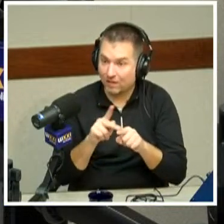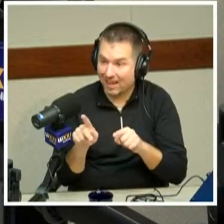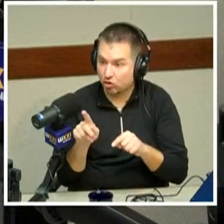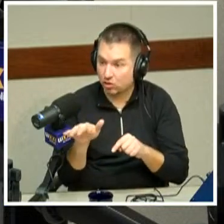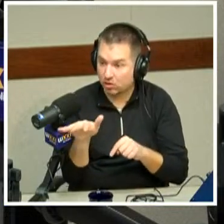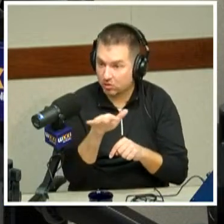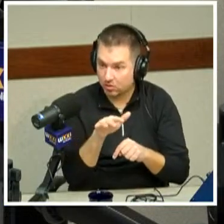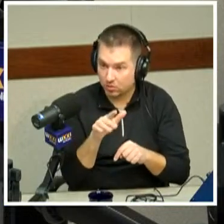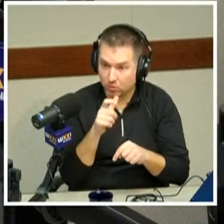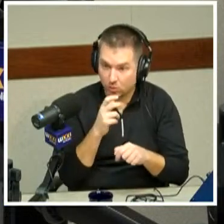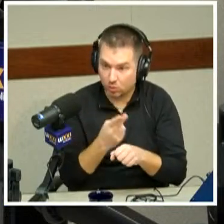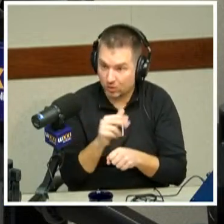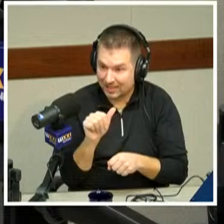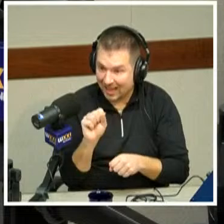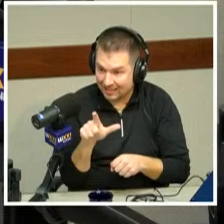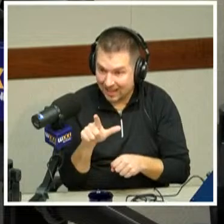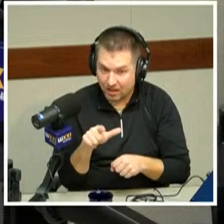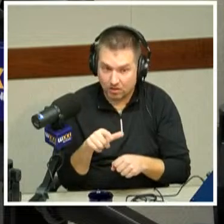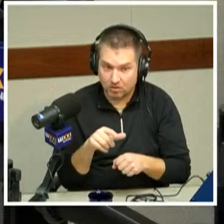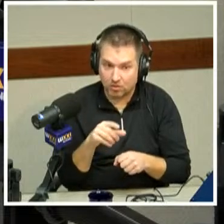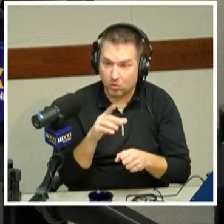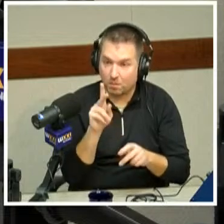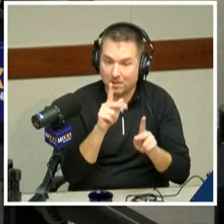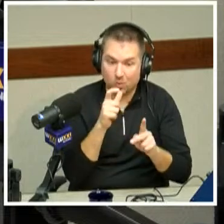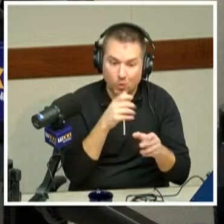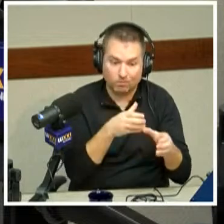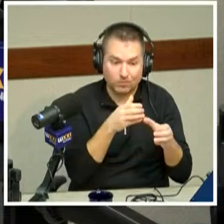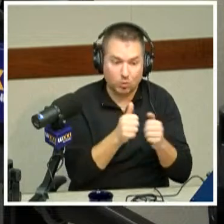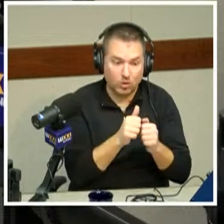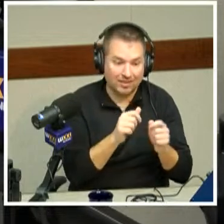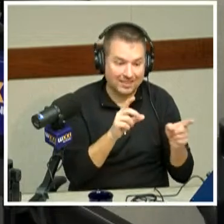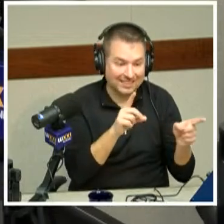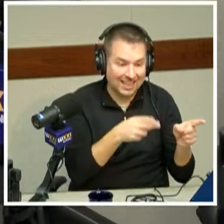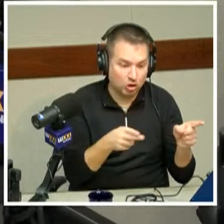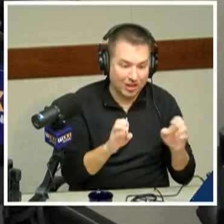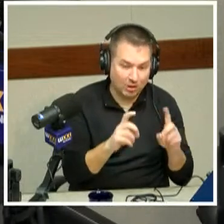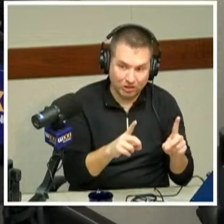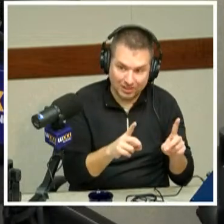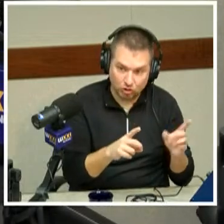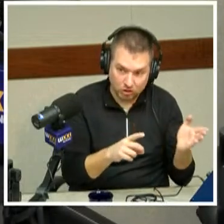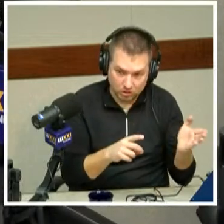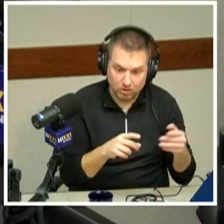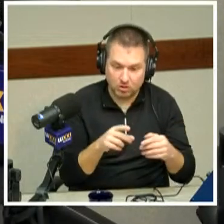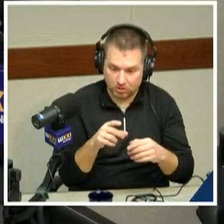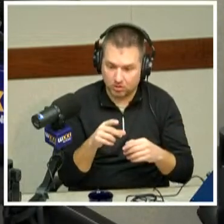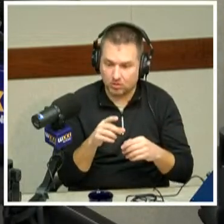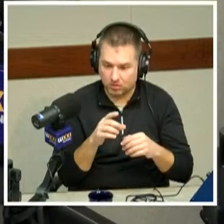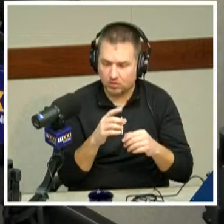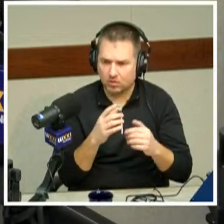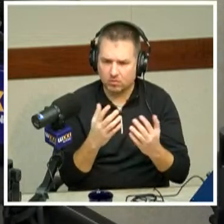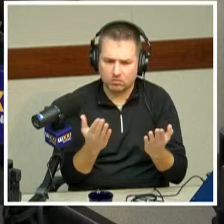and early um dhh child education so we get those feedback and we explored different form factors